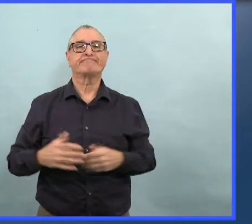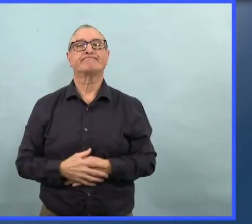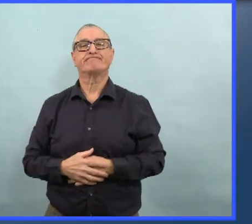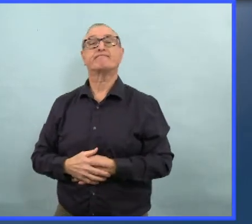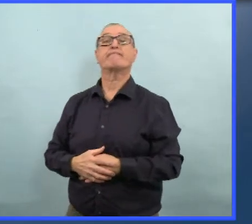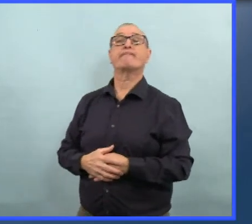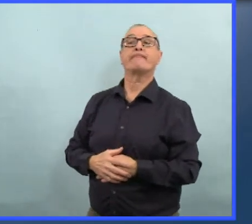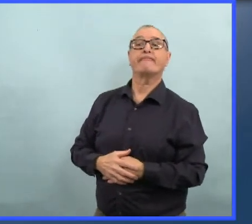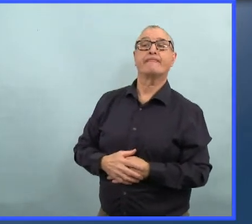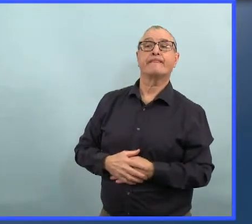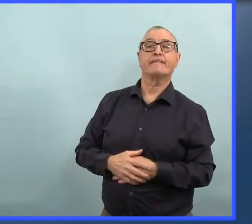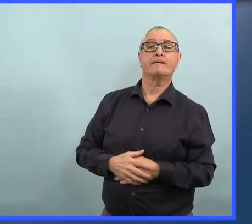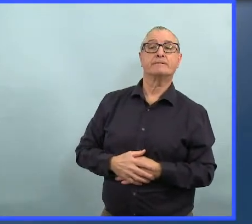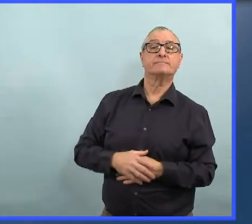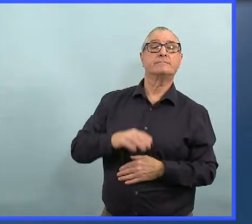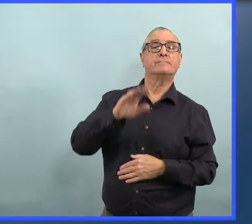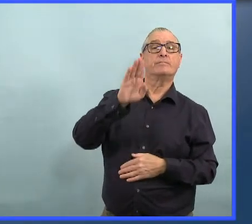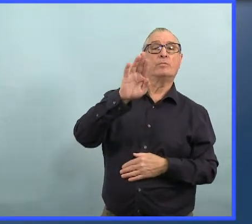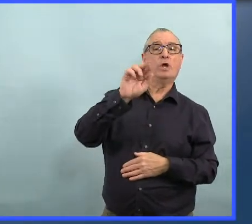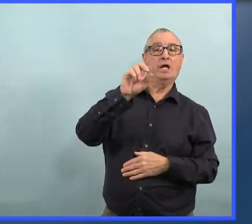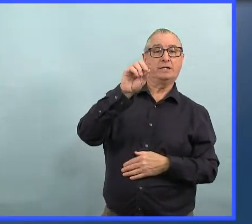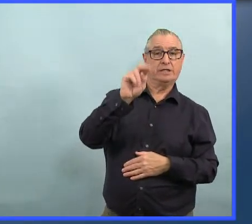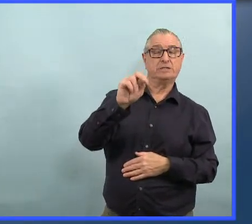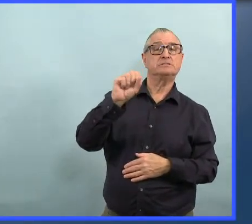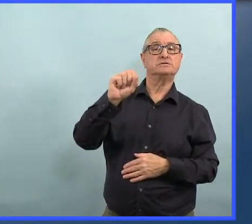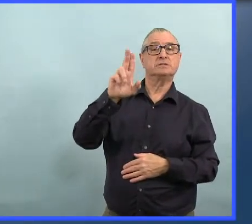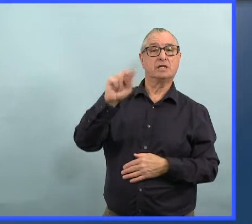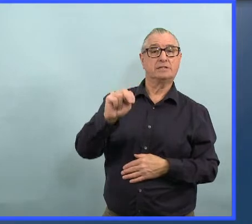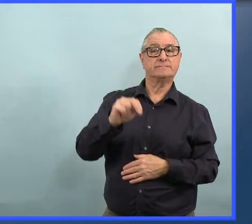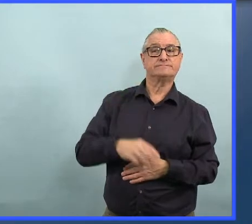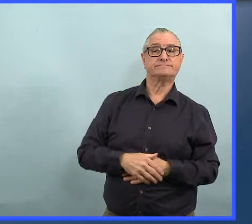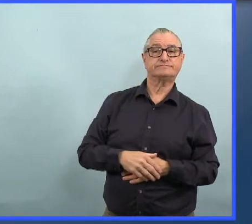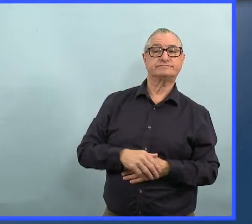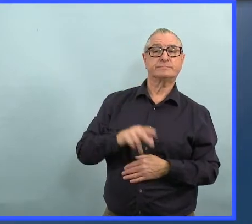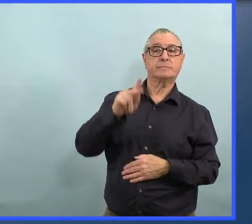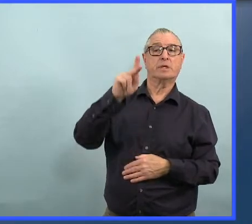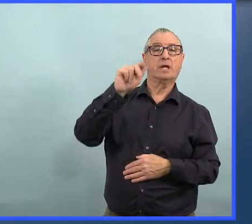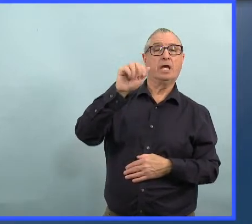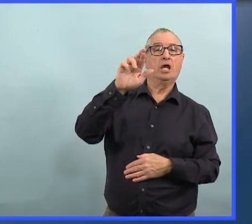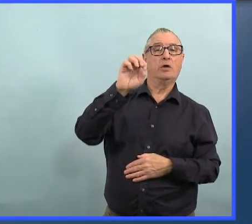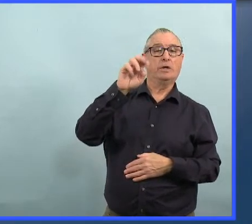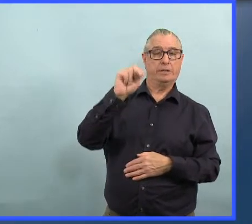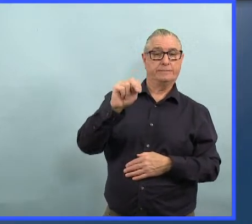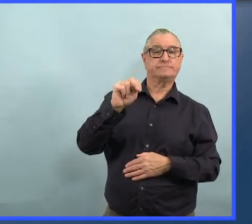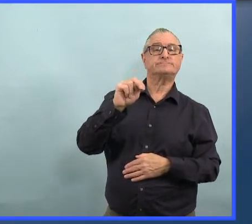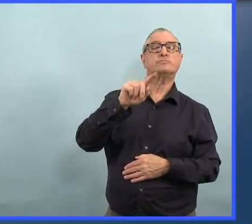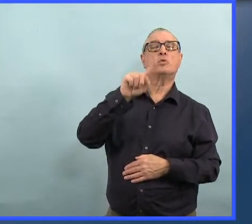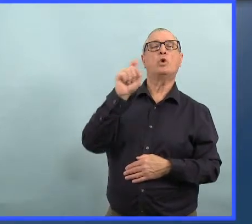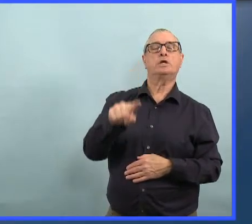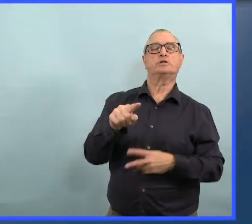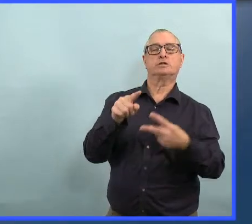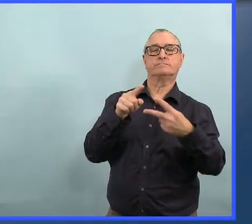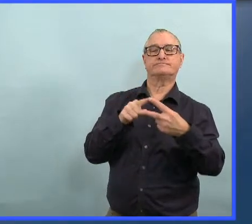good karen everyone uh just getting back to uh the uh the higher death and hospital rates